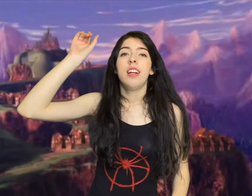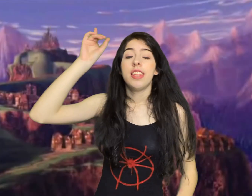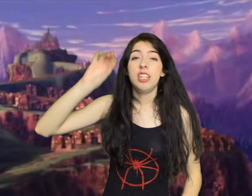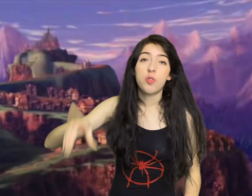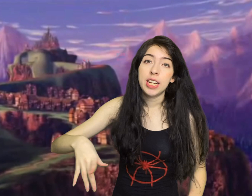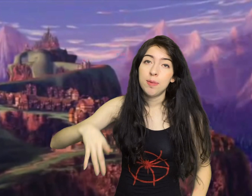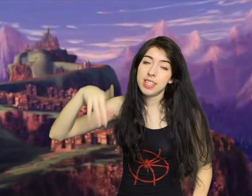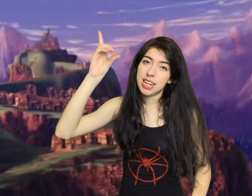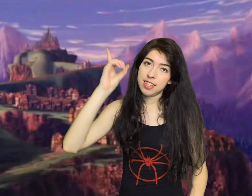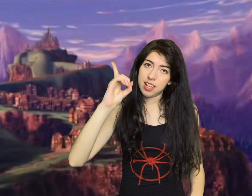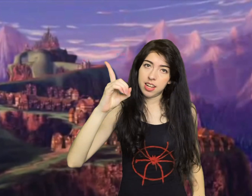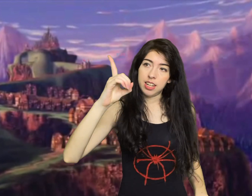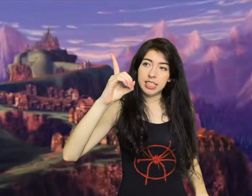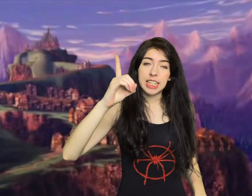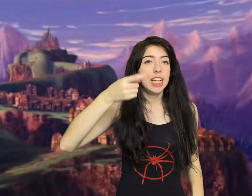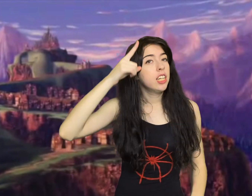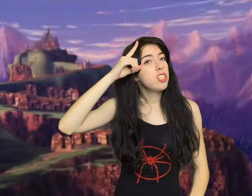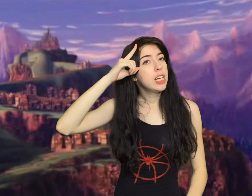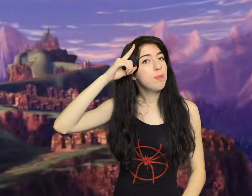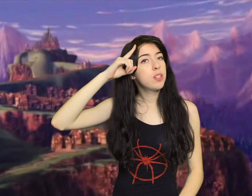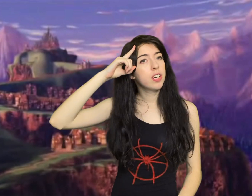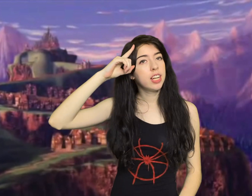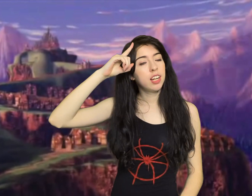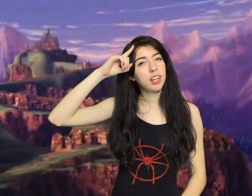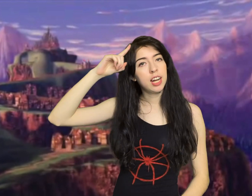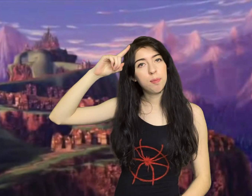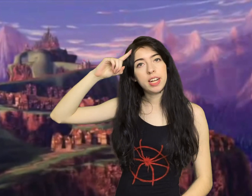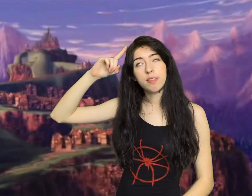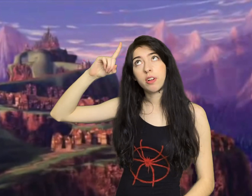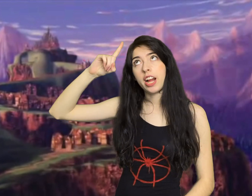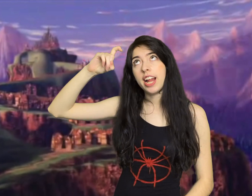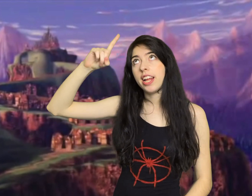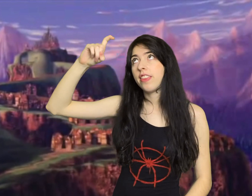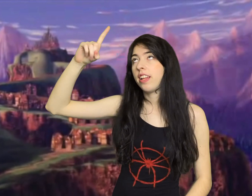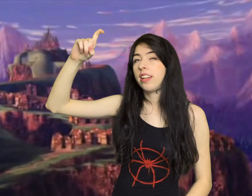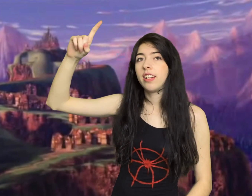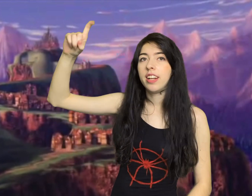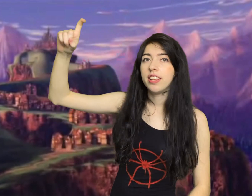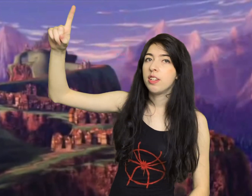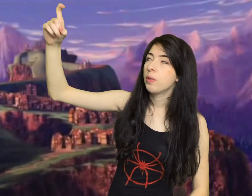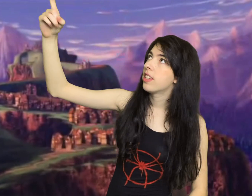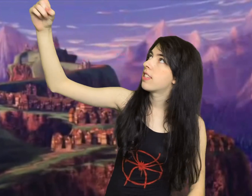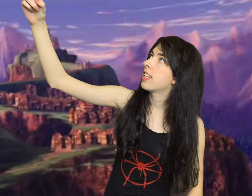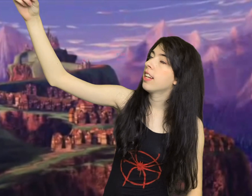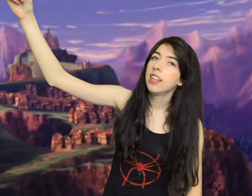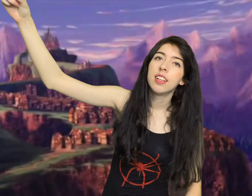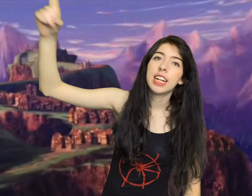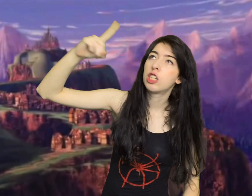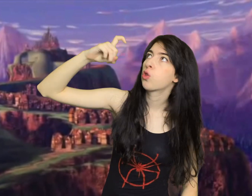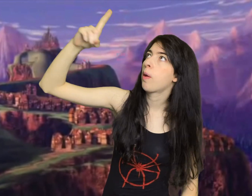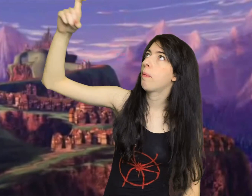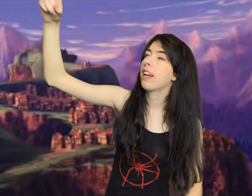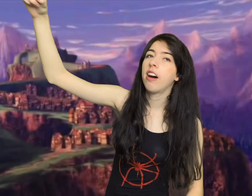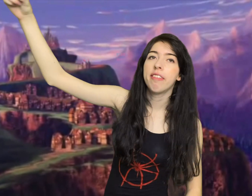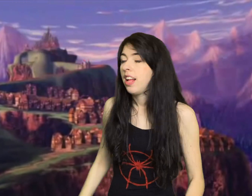then DREAMS is a D handshape starting kind of by your forehead and then and then doing this thing like shrimping off